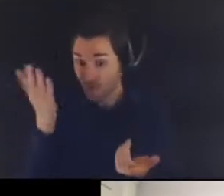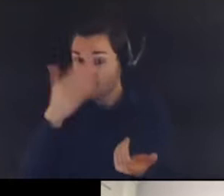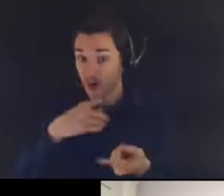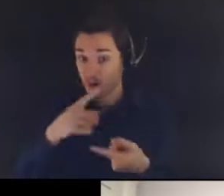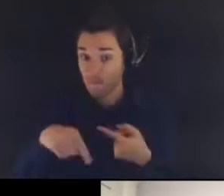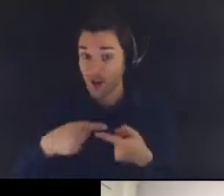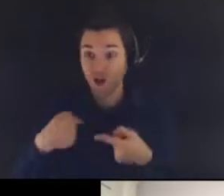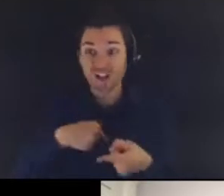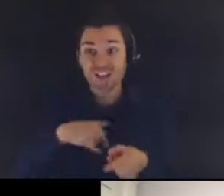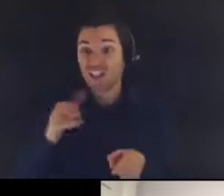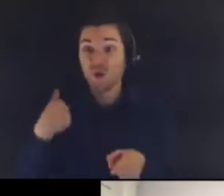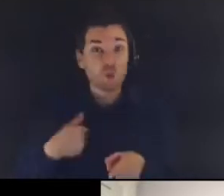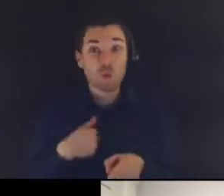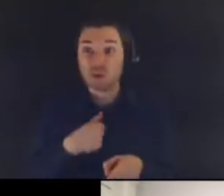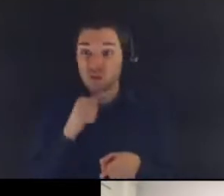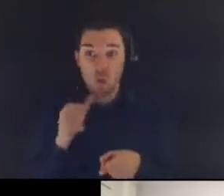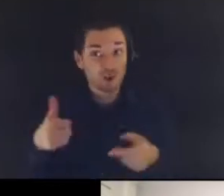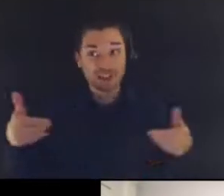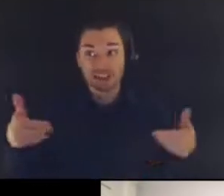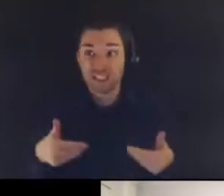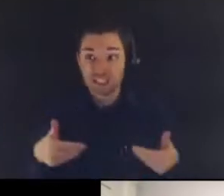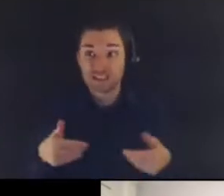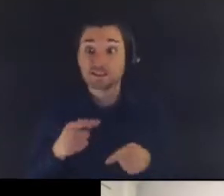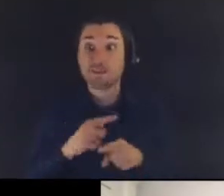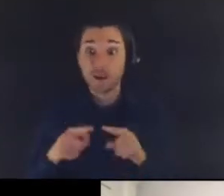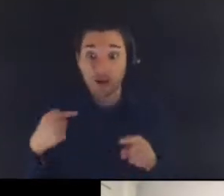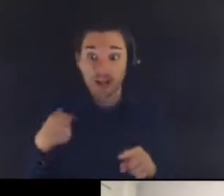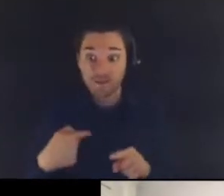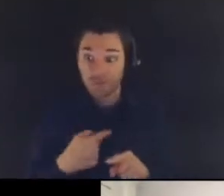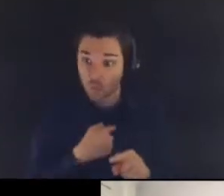exist. But if we are to headcount employees with